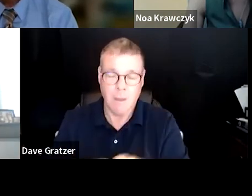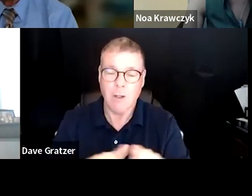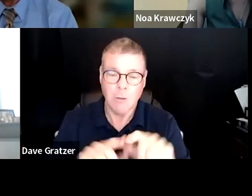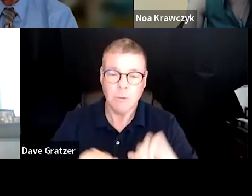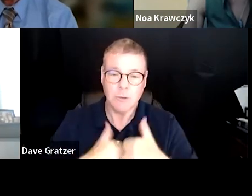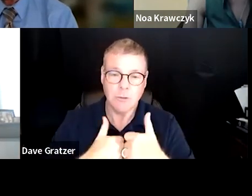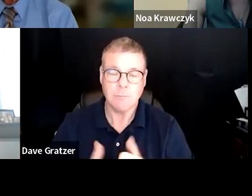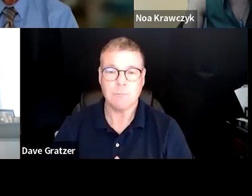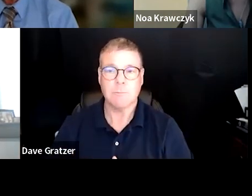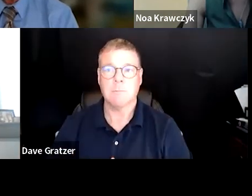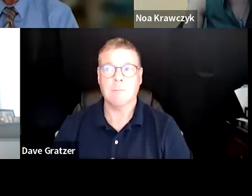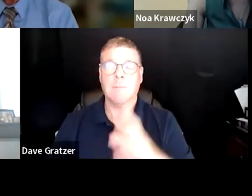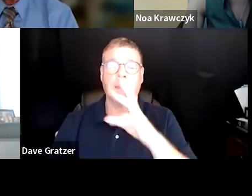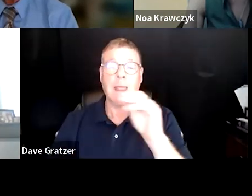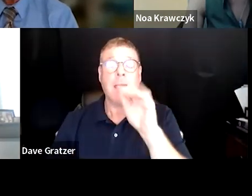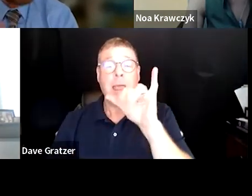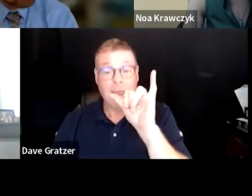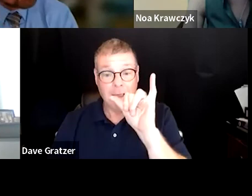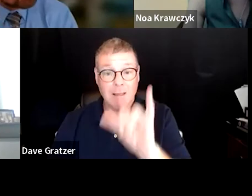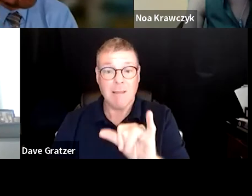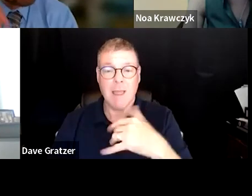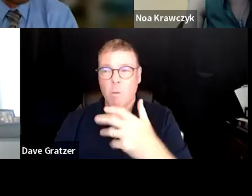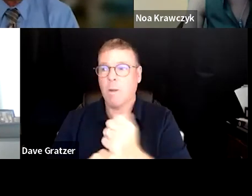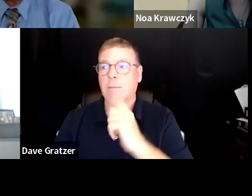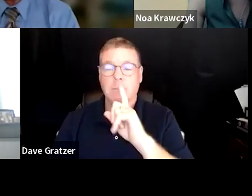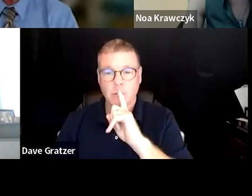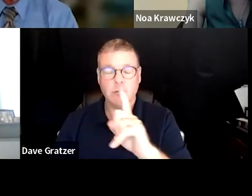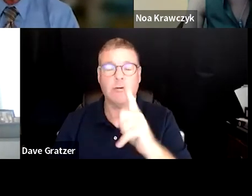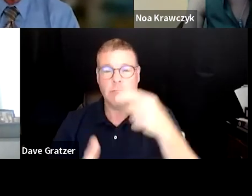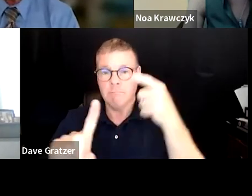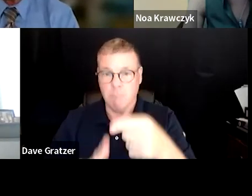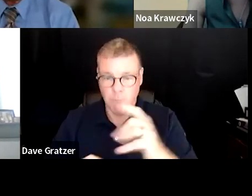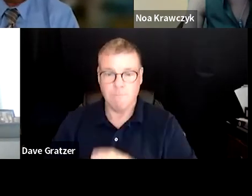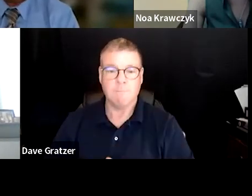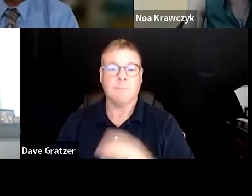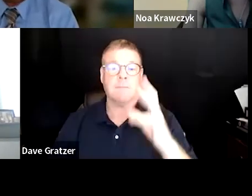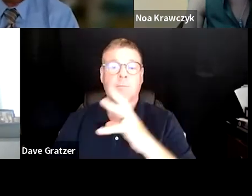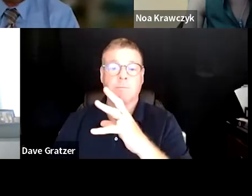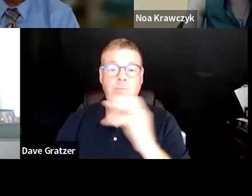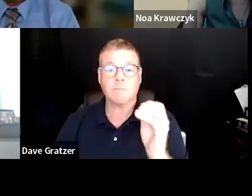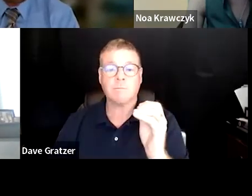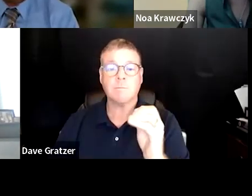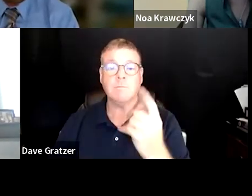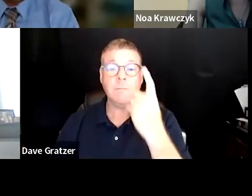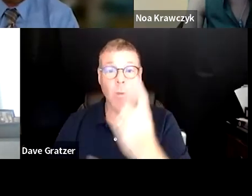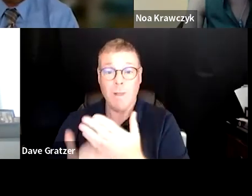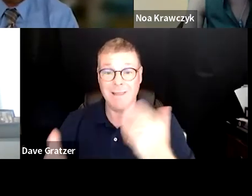So I just wanna make that point. And then the one challenge that Steve that we run into